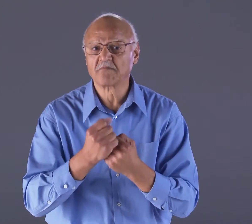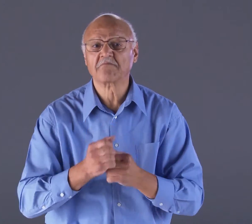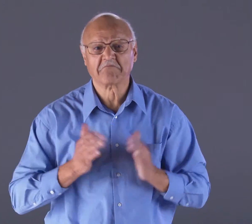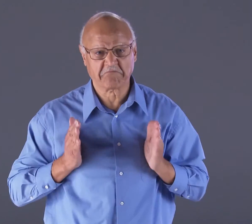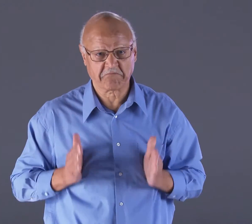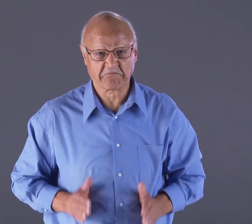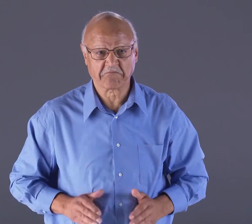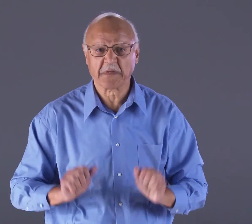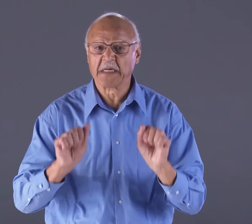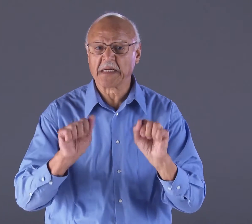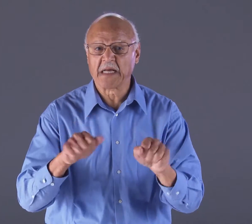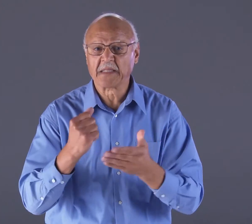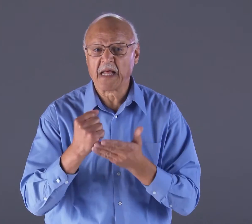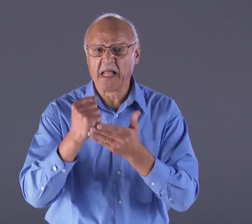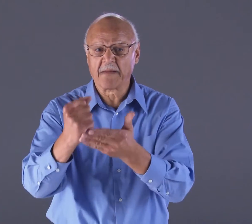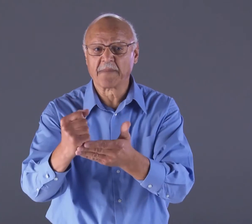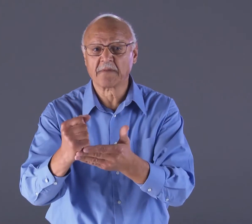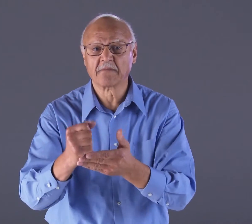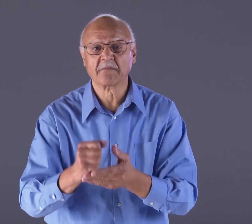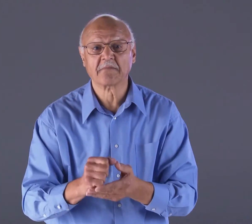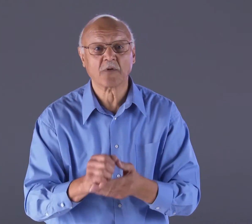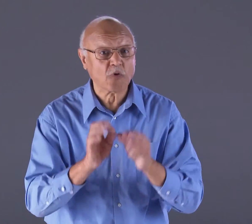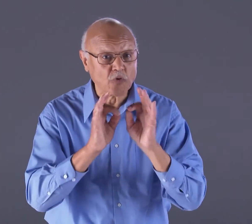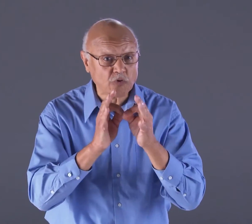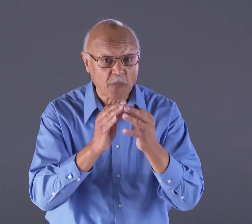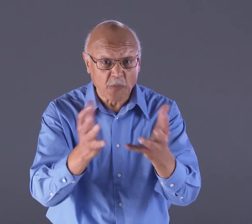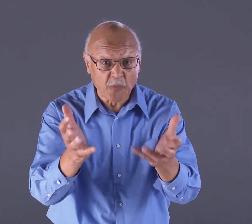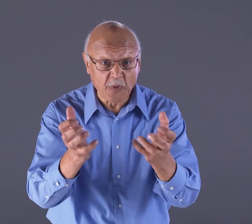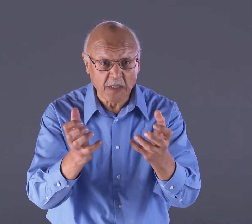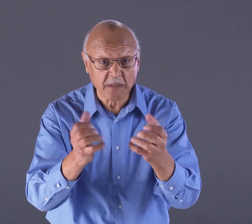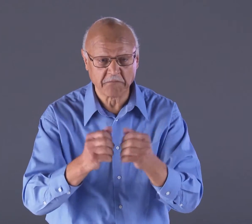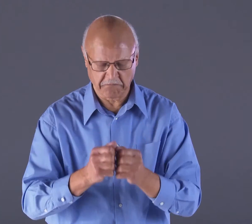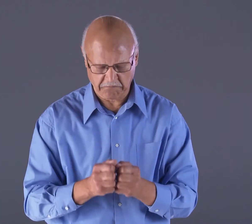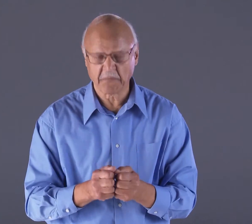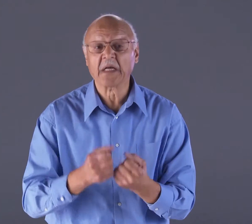Advocates will honor your request for interpreting services and collaborate